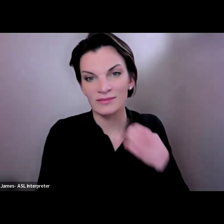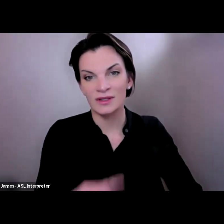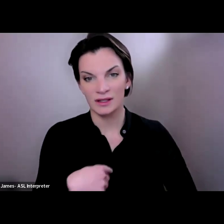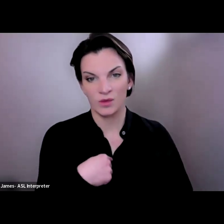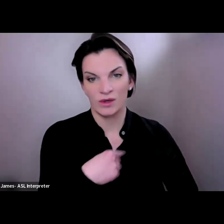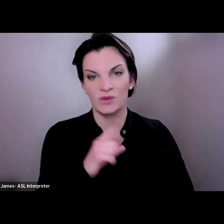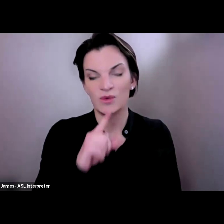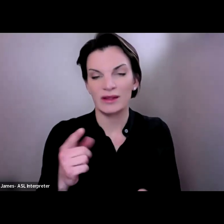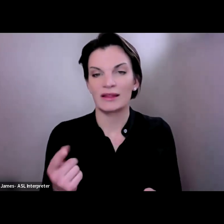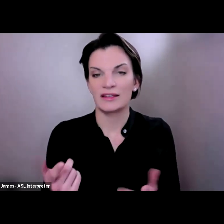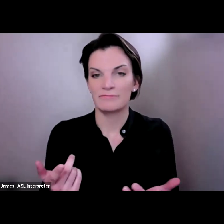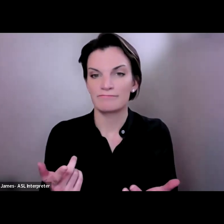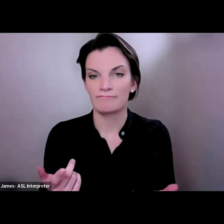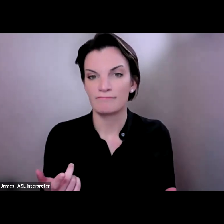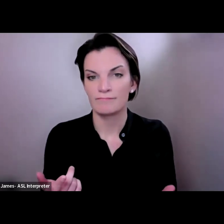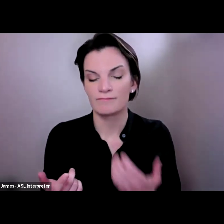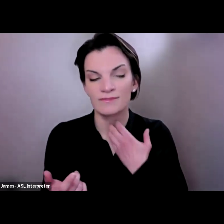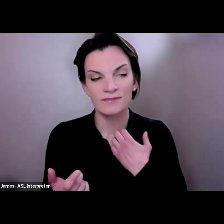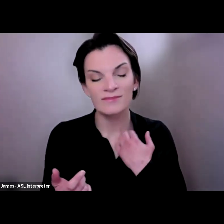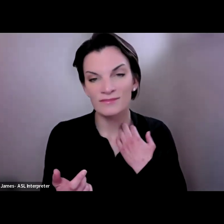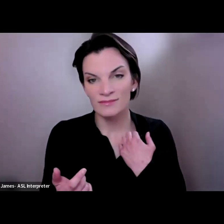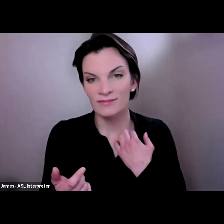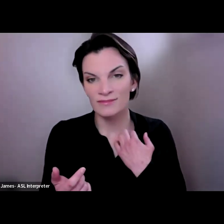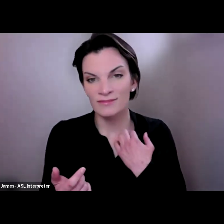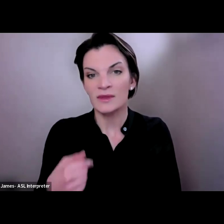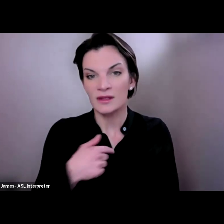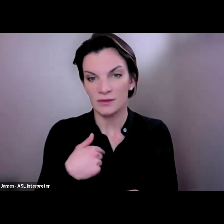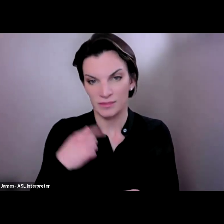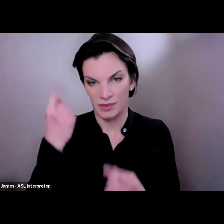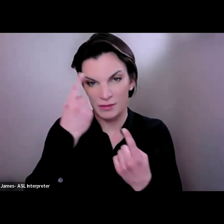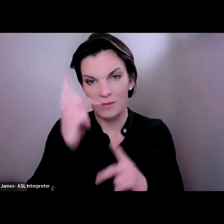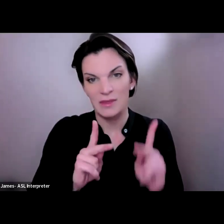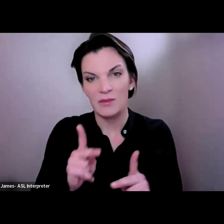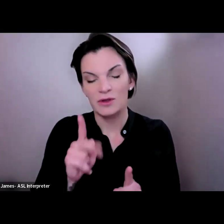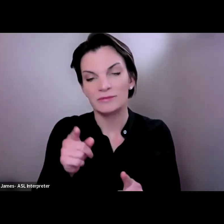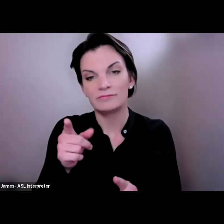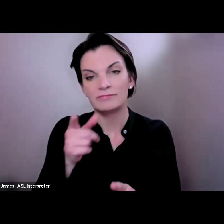as the experts on their own experience. Sarah David, our director, when I was very early in my